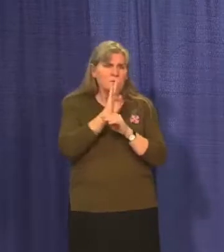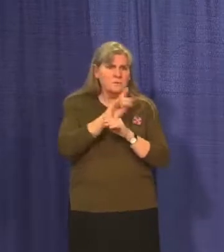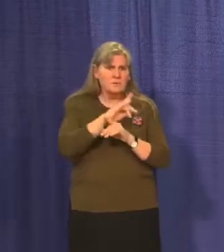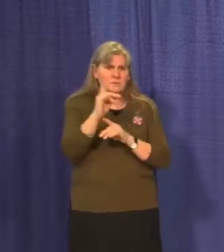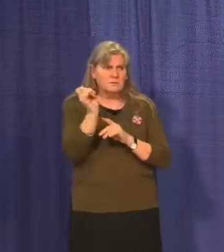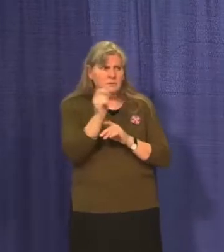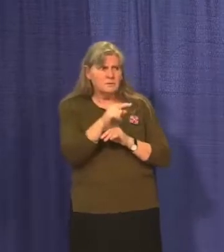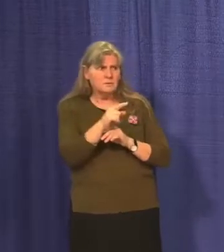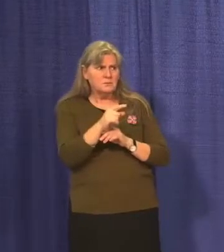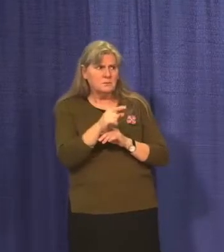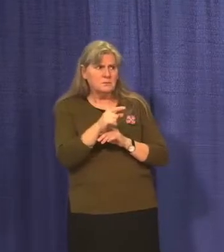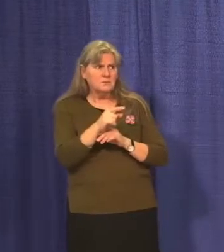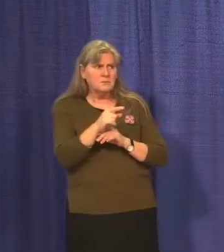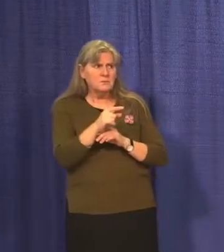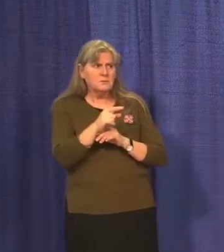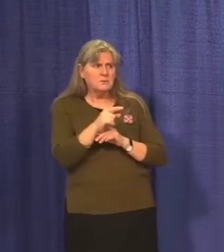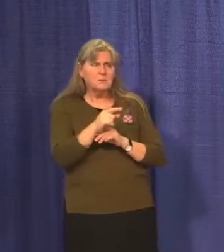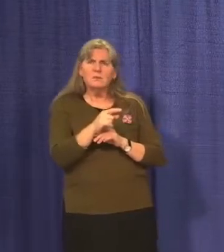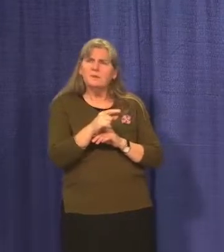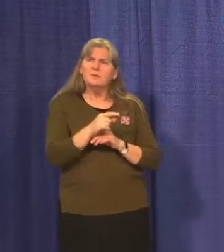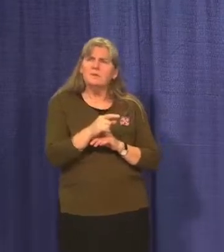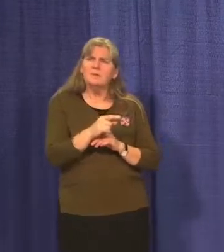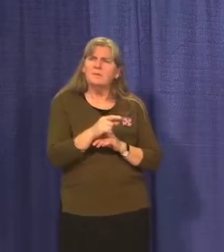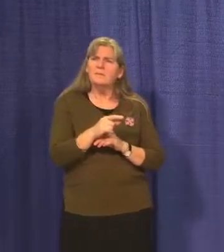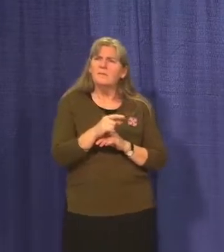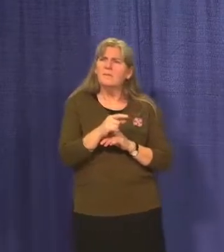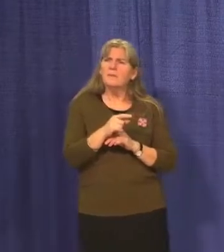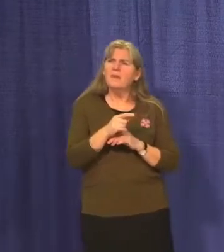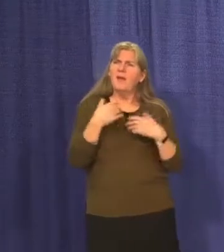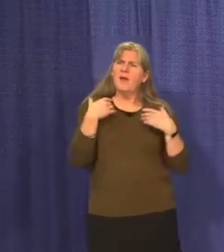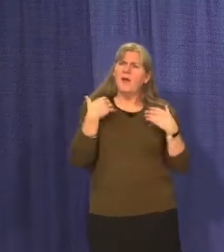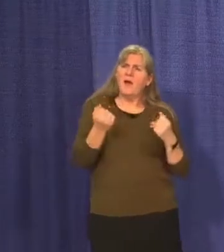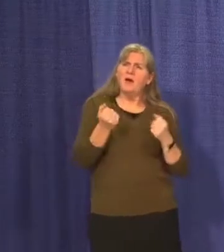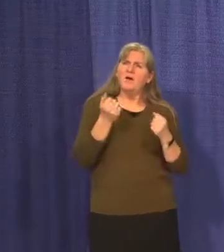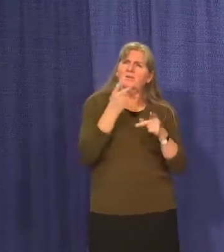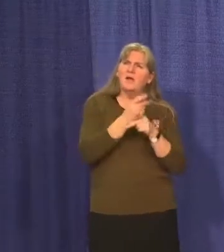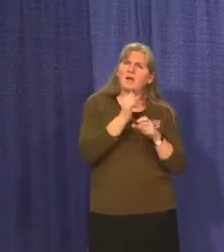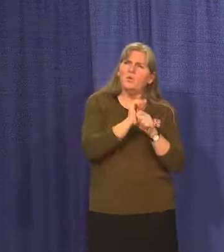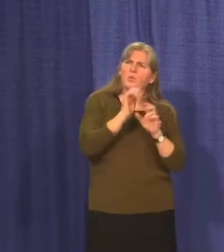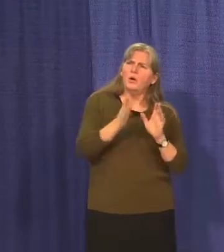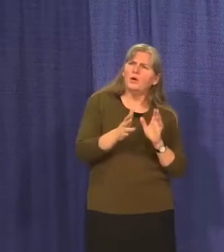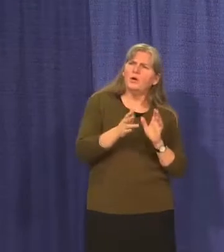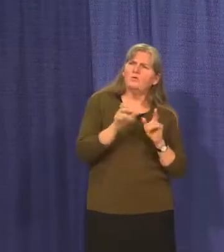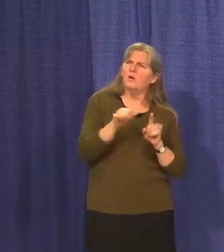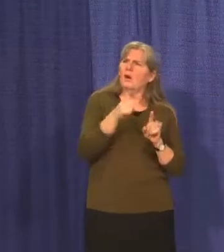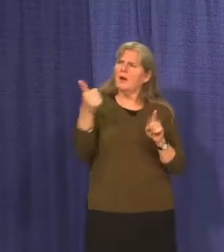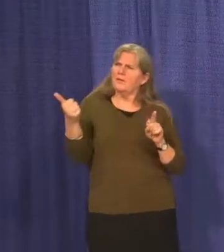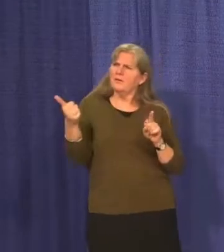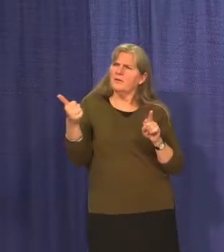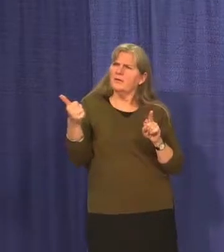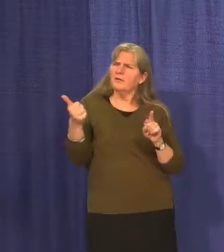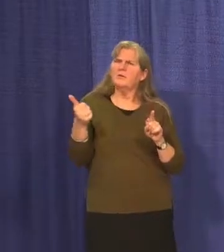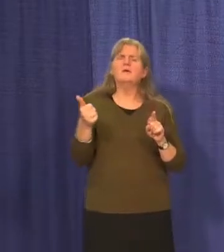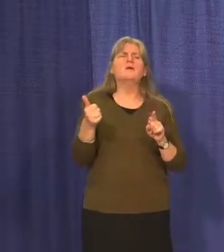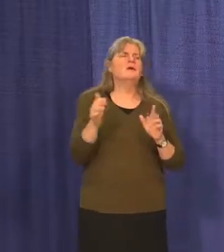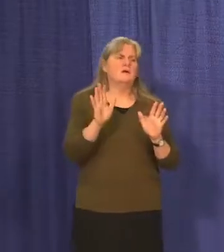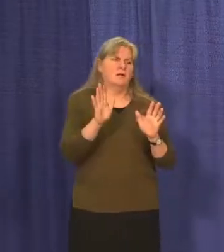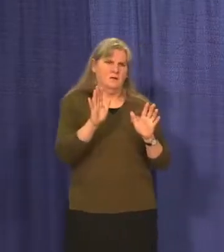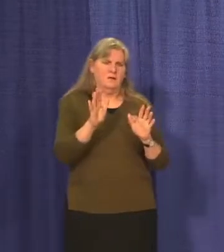businesses? Sorry, other than healthcare workers? Reporter: Yes, sorry.